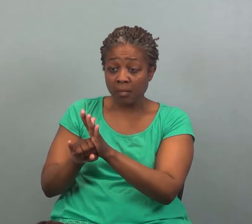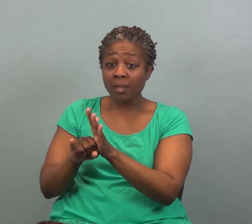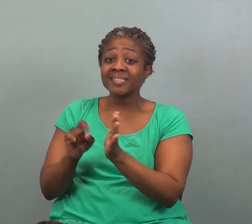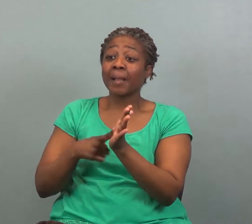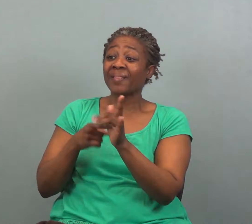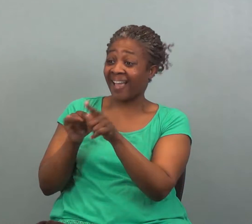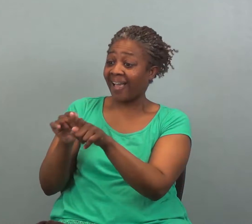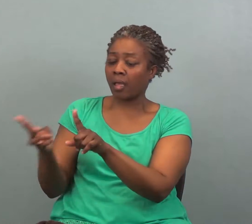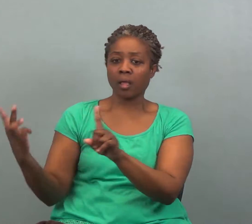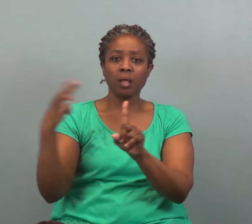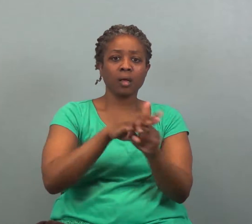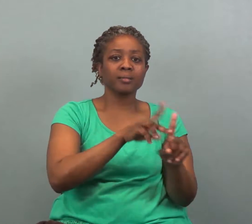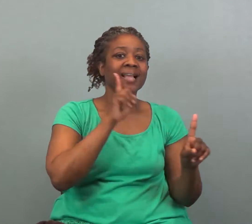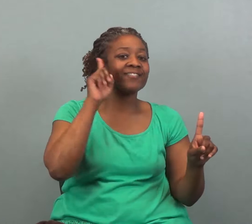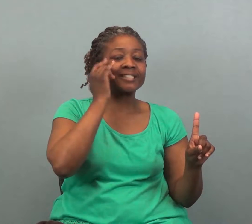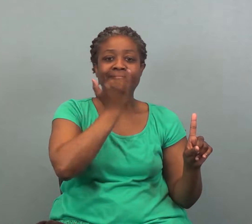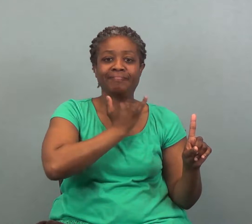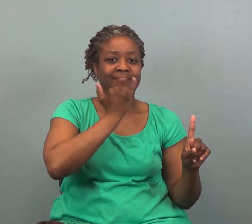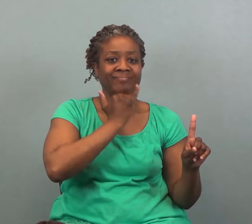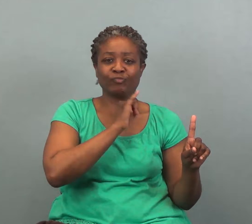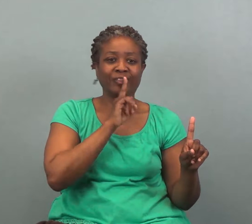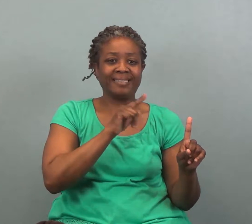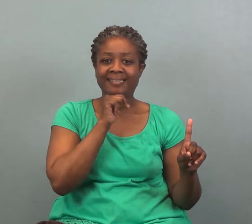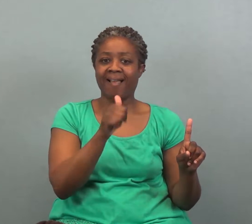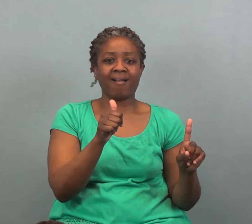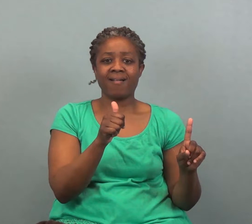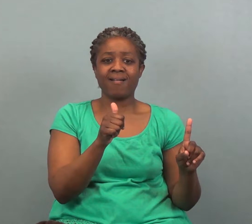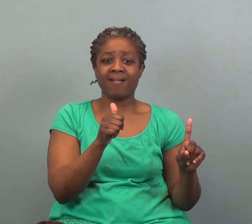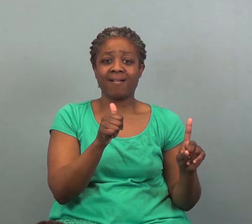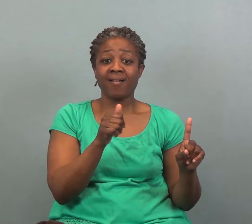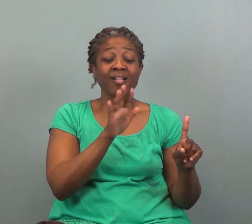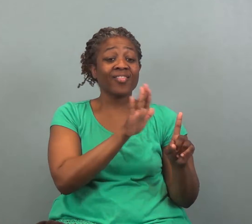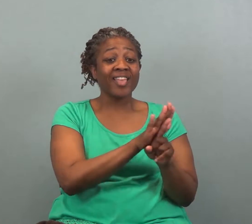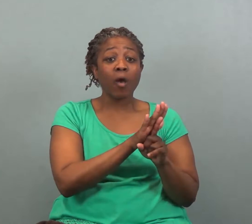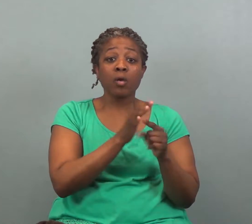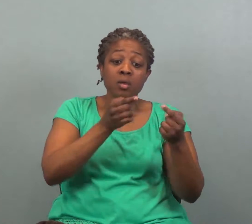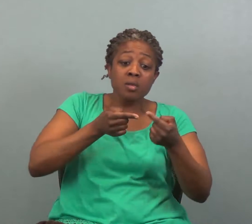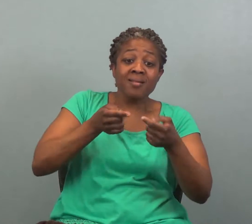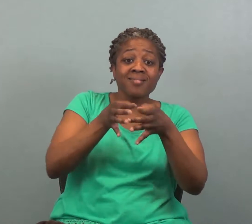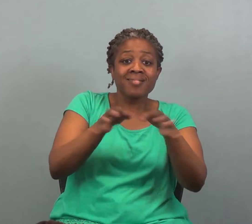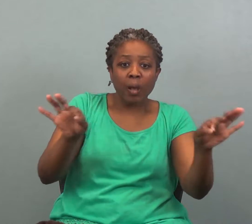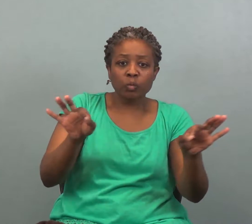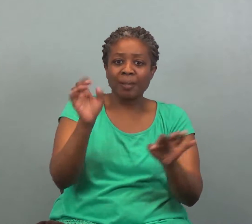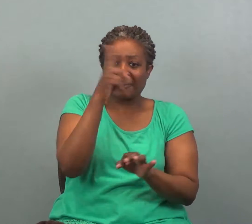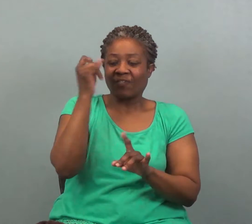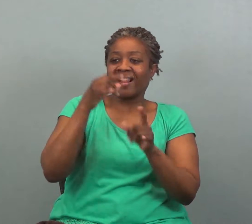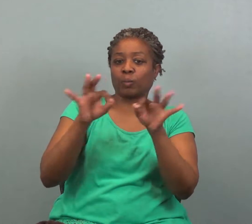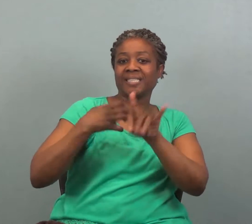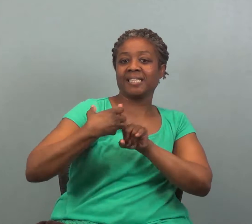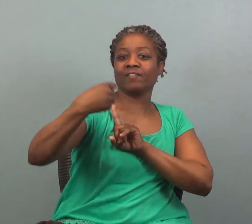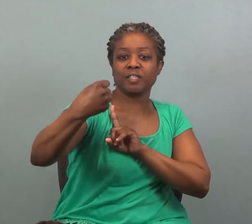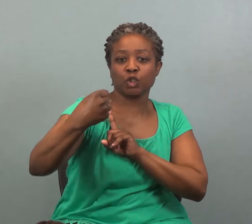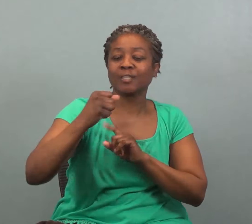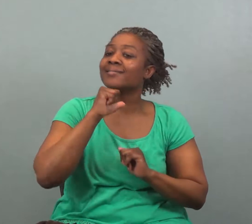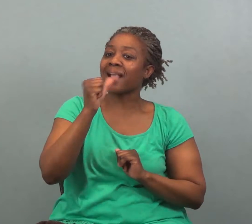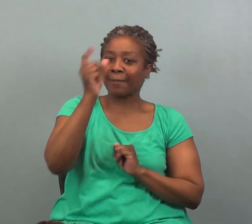People erroneously assume these symptoms can be readily applied to Deaf people. However, Deaf people's struggle with language is due to language deprivation,